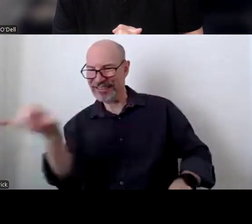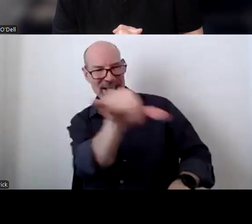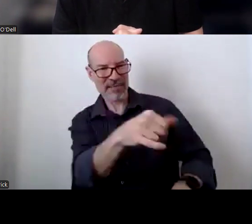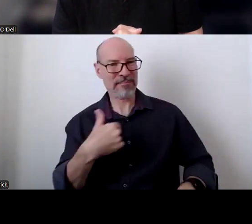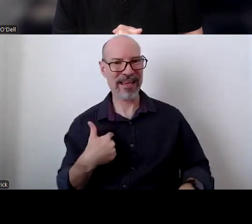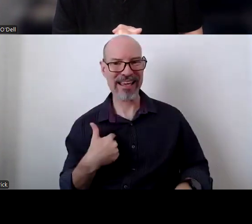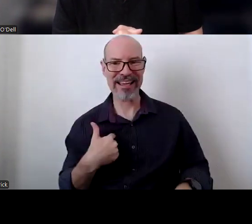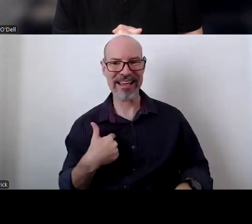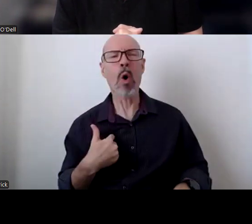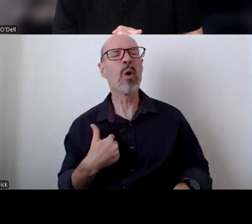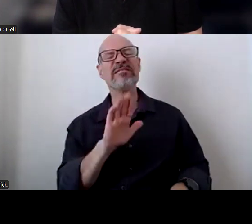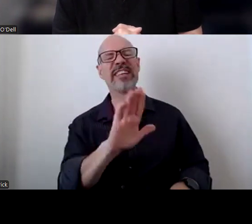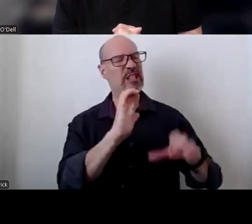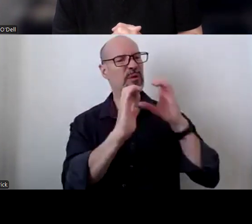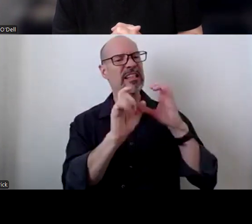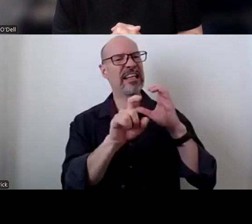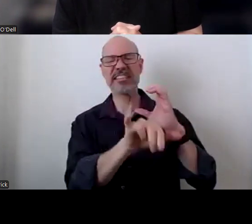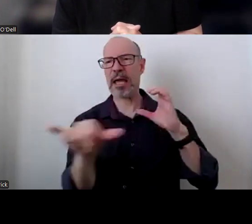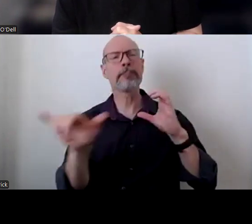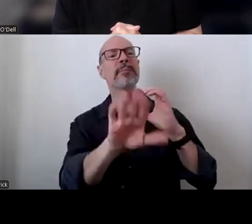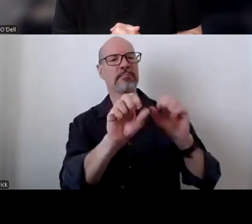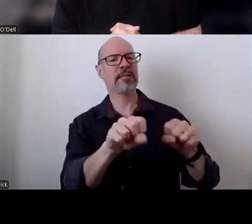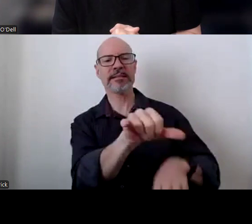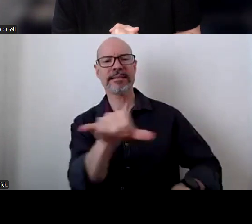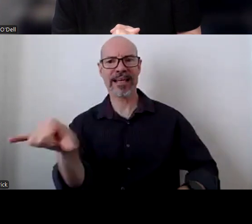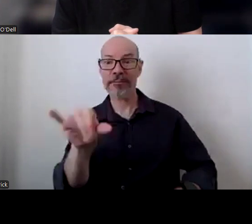don't assume they have my communication needs or my communication abilities.